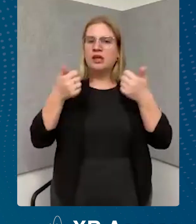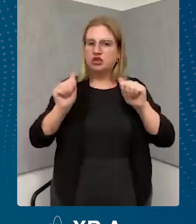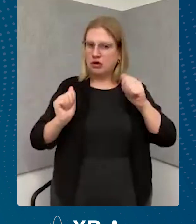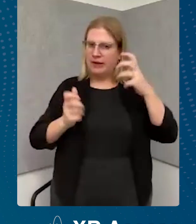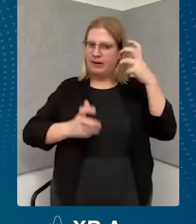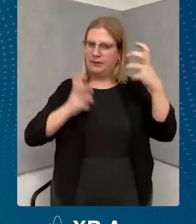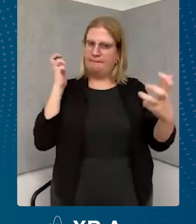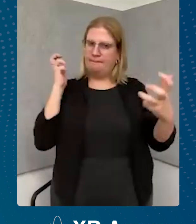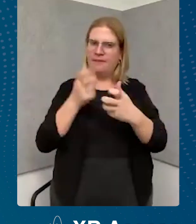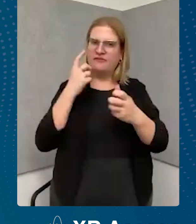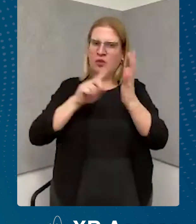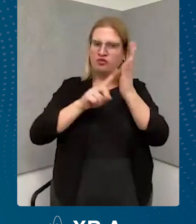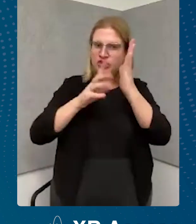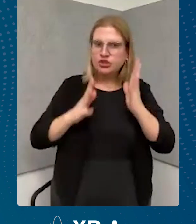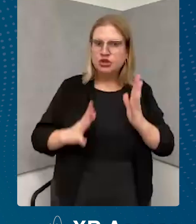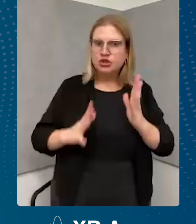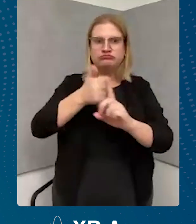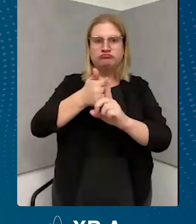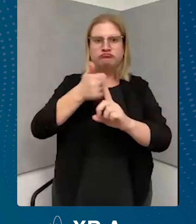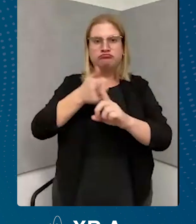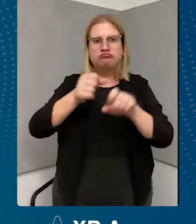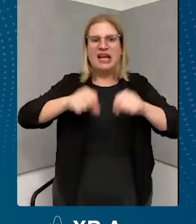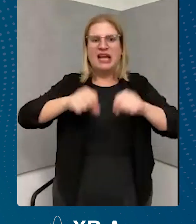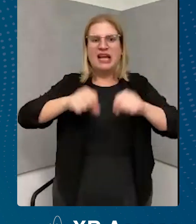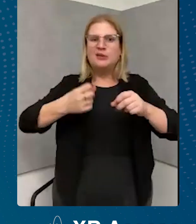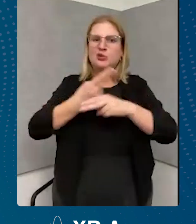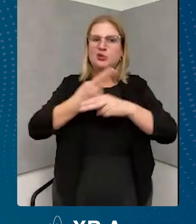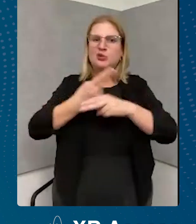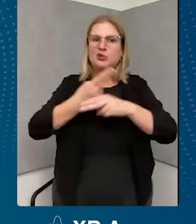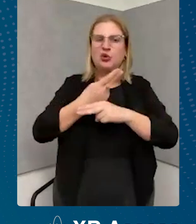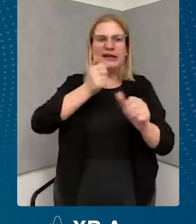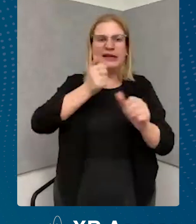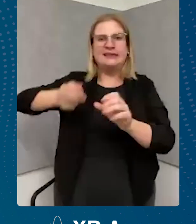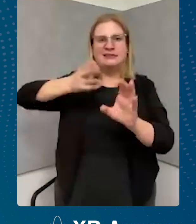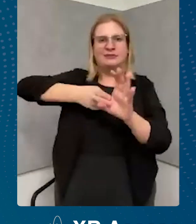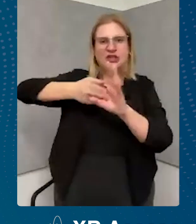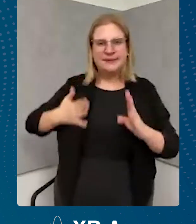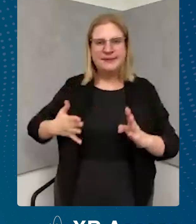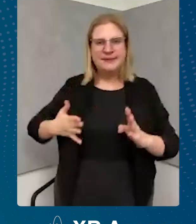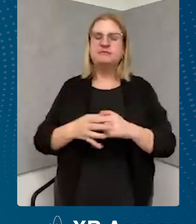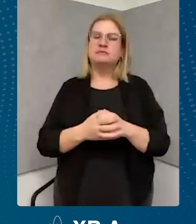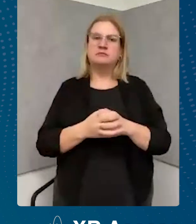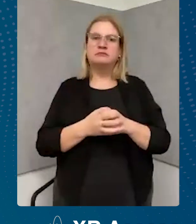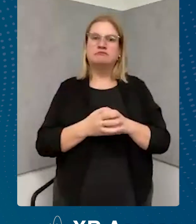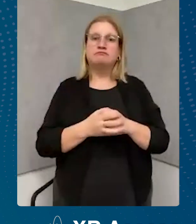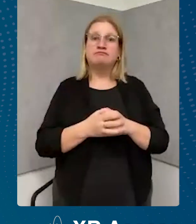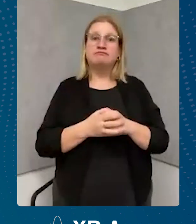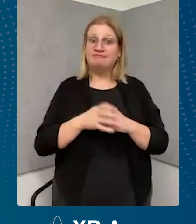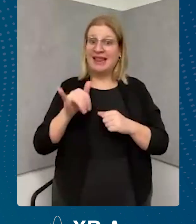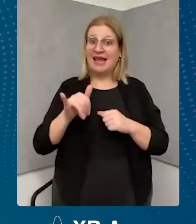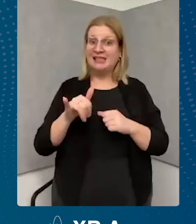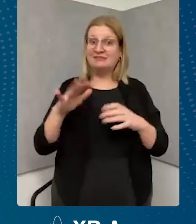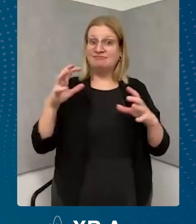for the researchers, and make it able to be used by the participants. And yeah, so that's pretty much everything we have.